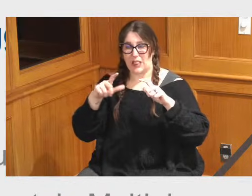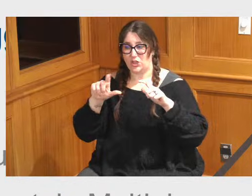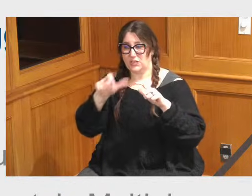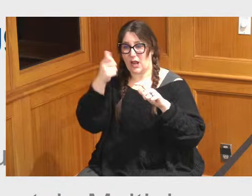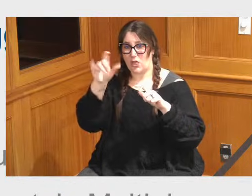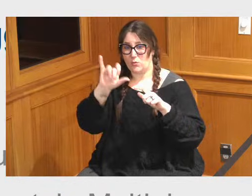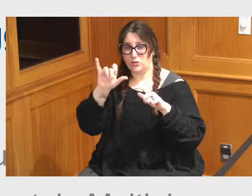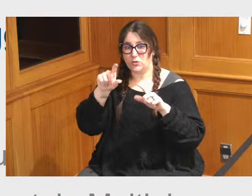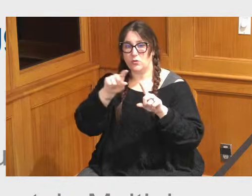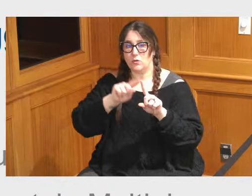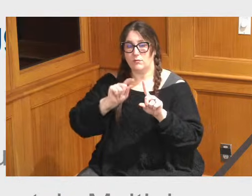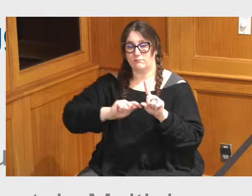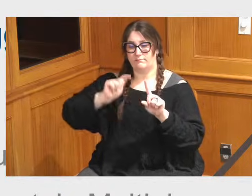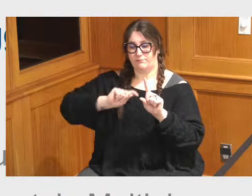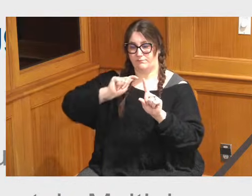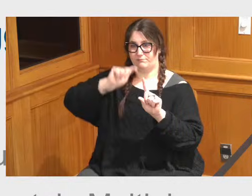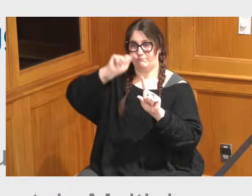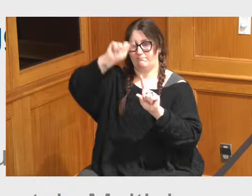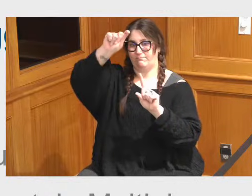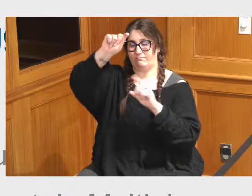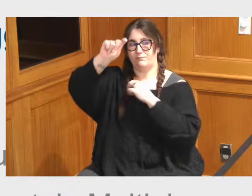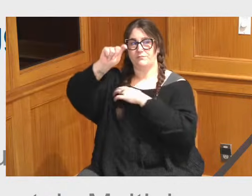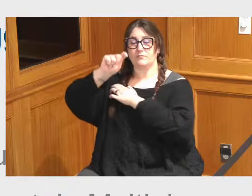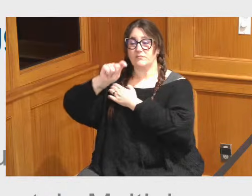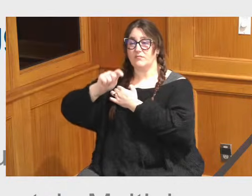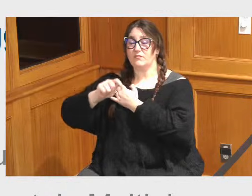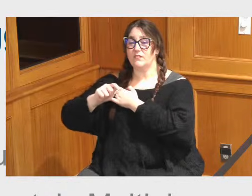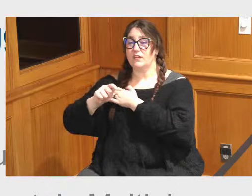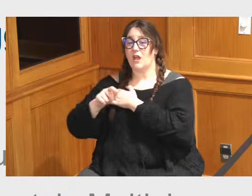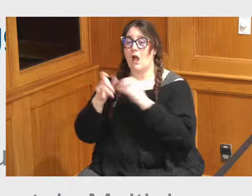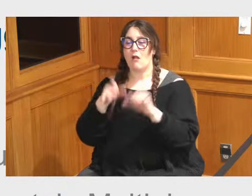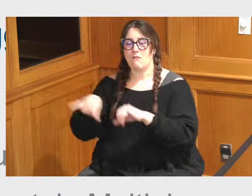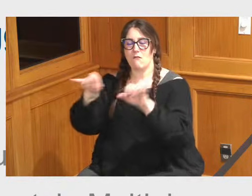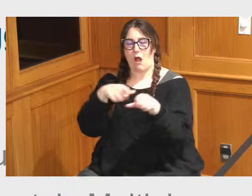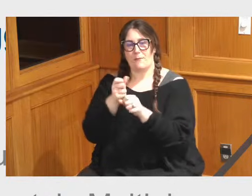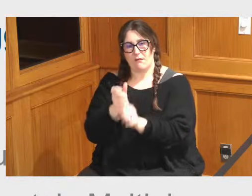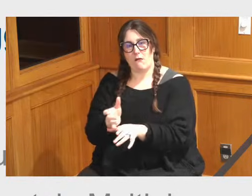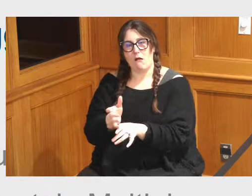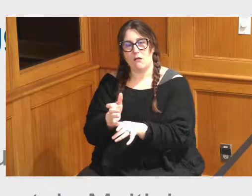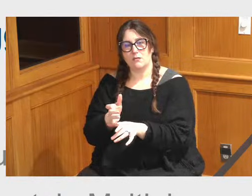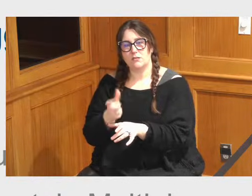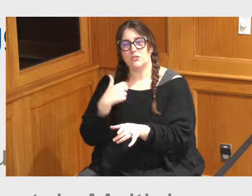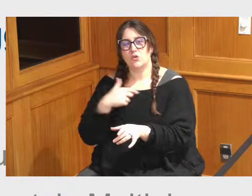sometimes they have a common cause. So, we've been able to condense them into just over about